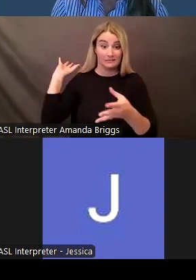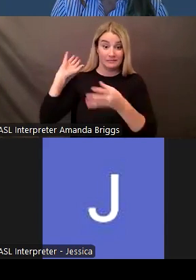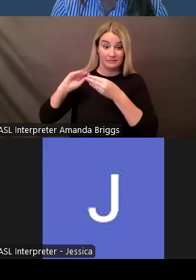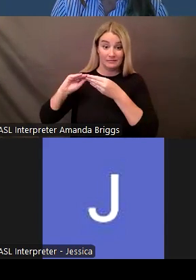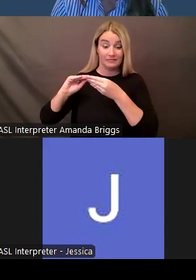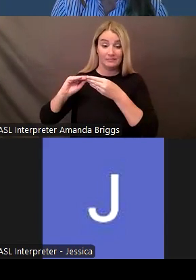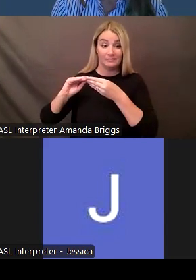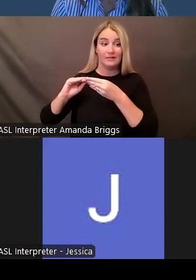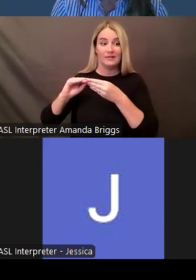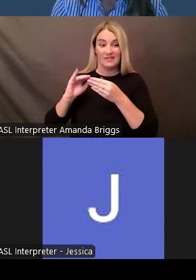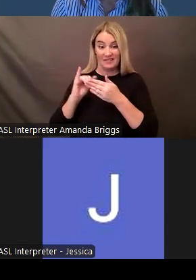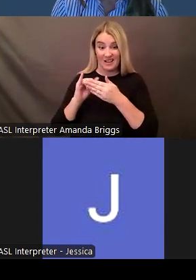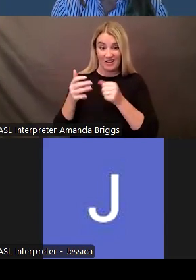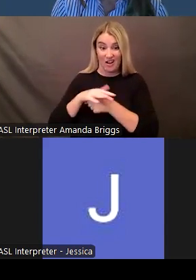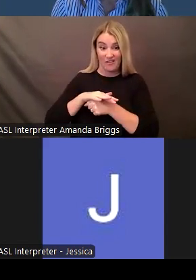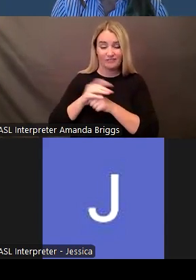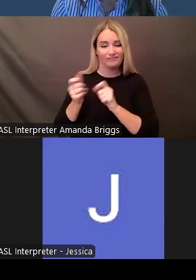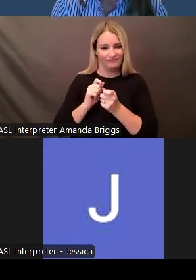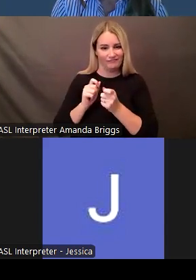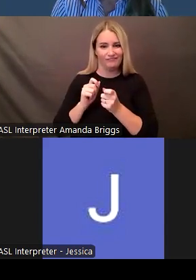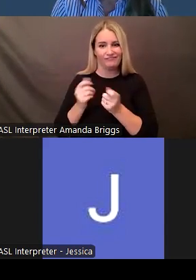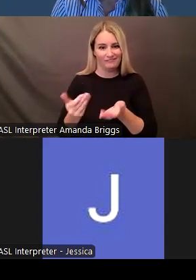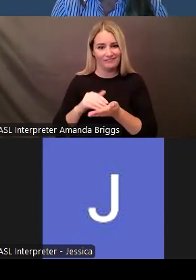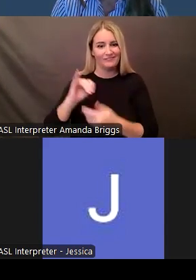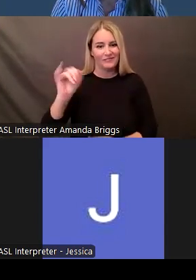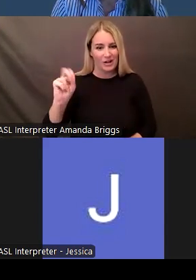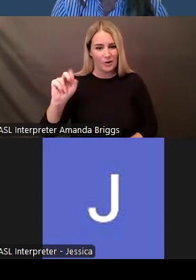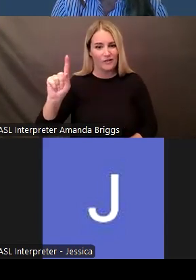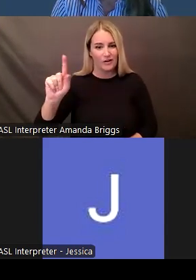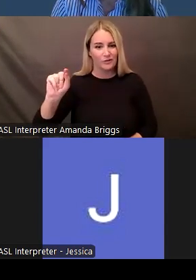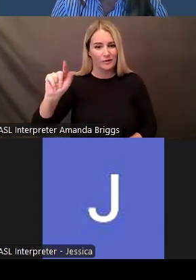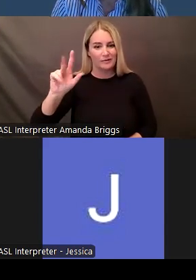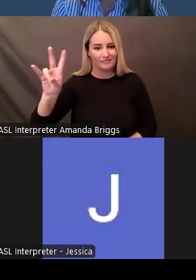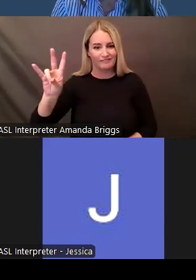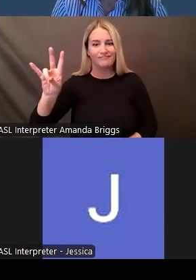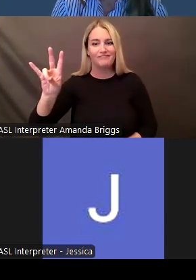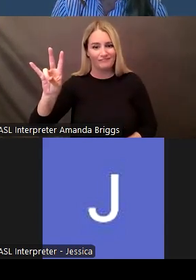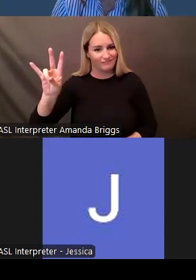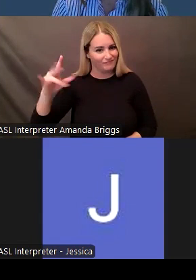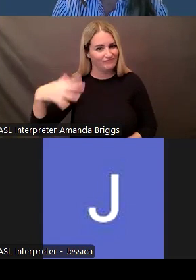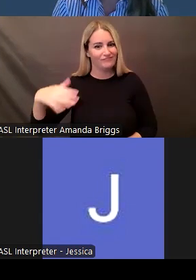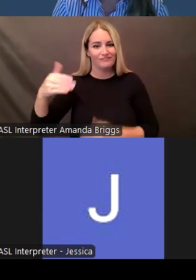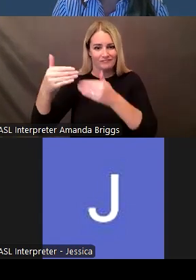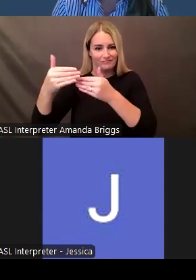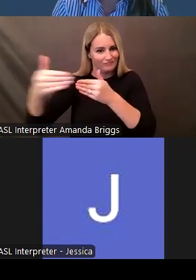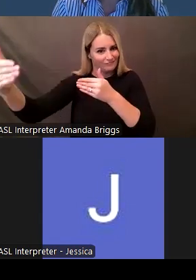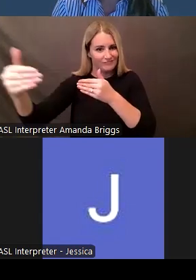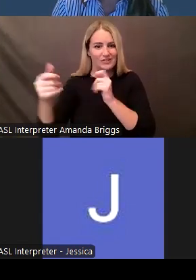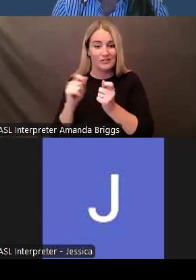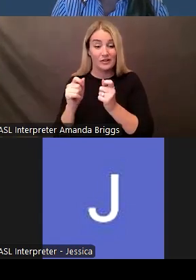also takes effect January 1st, 2027, and it impacts everyone who has Medi-Cal.